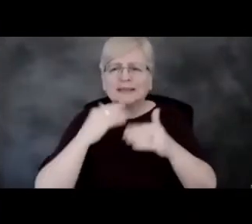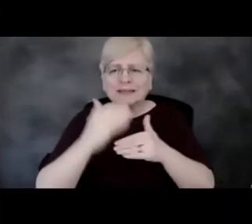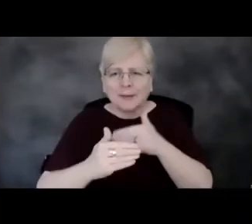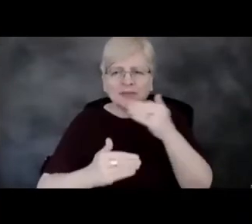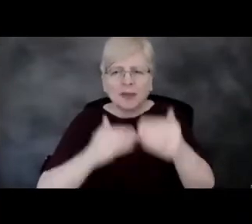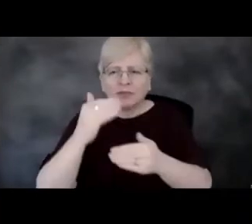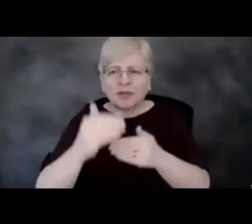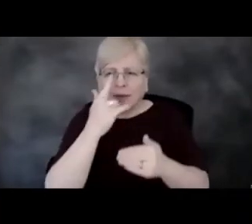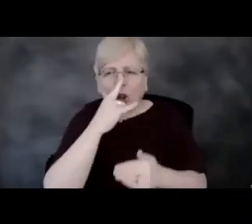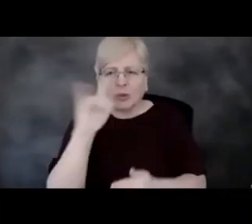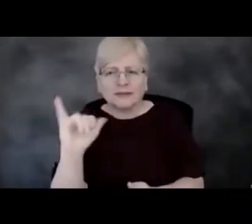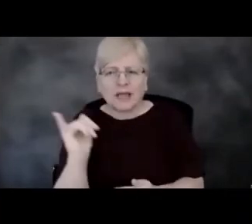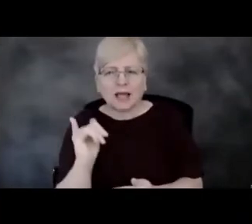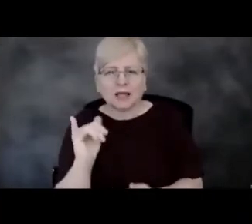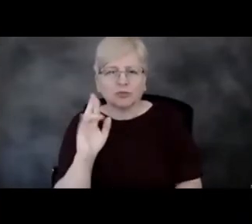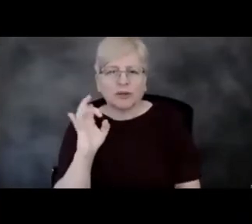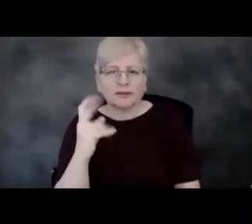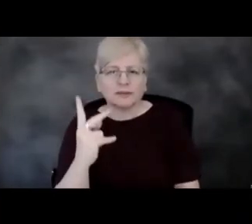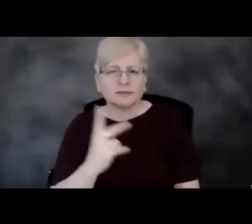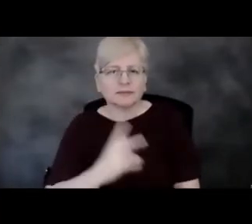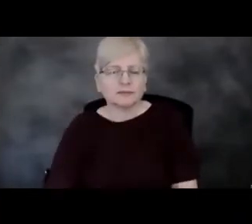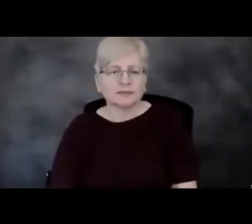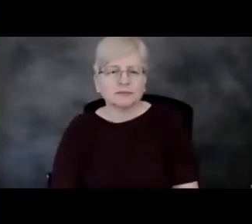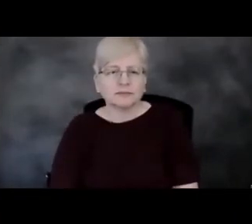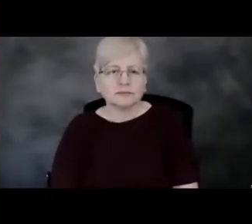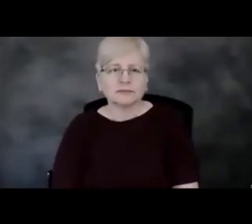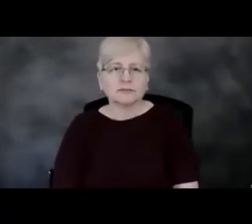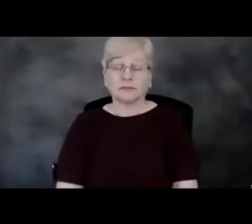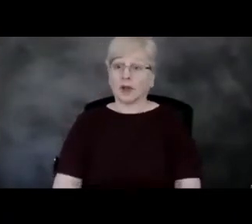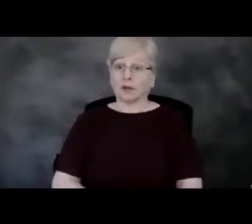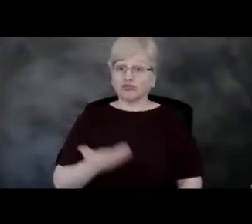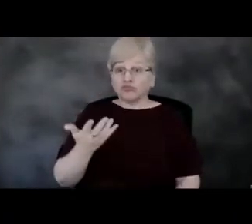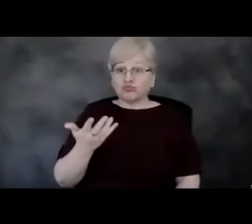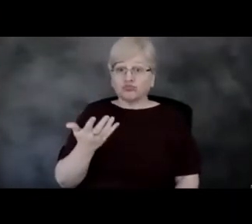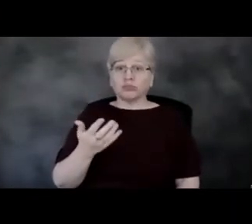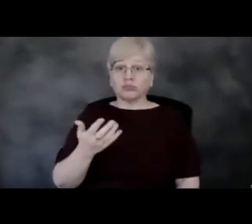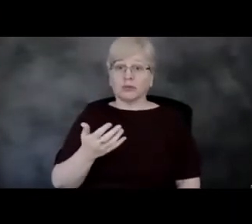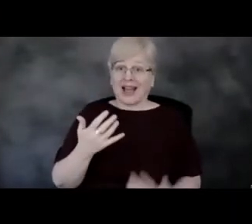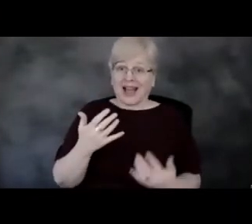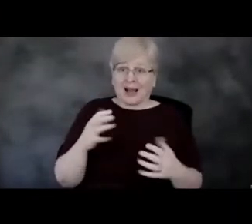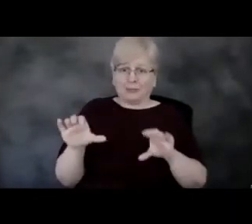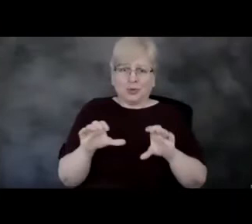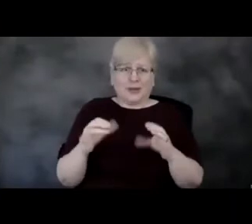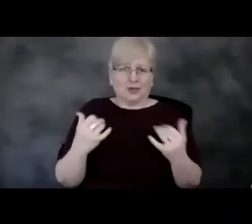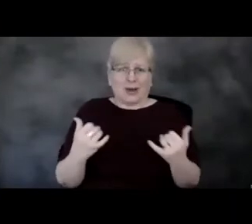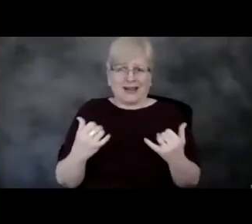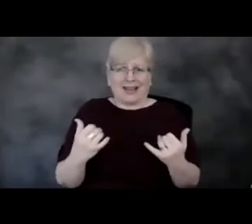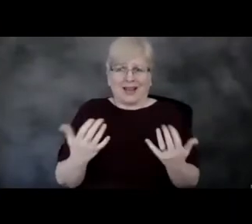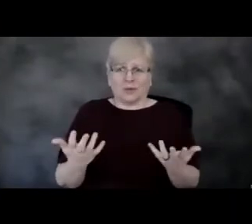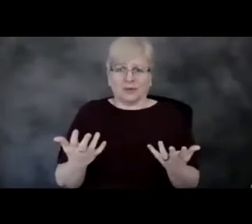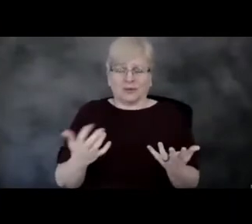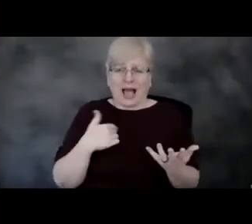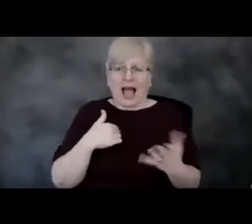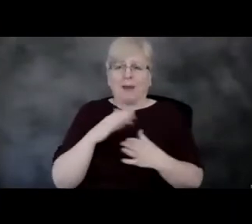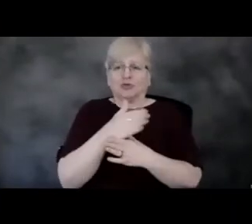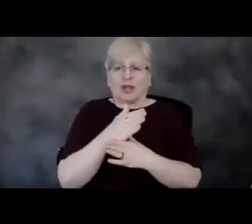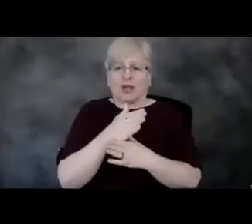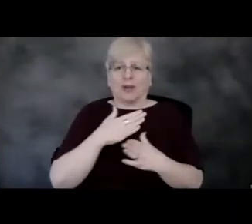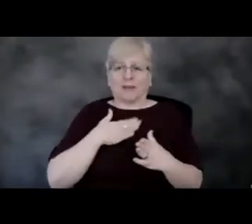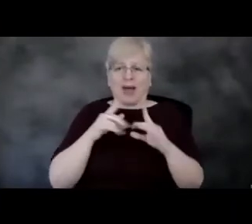17:23:49 >> RICK PEDOLSKY: I'm doing it now, really because I'm sharing my screen. So I